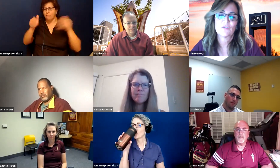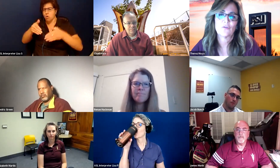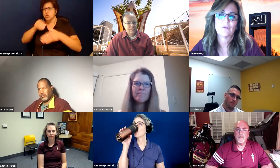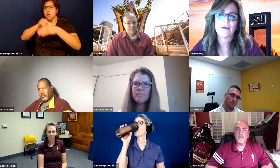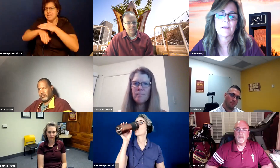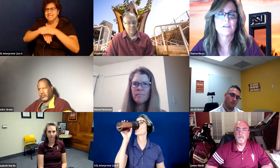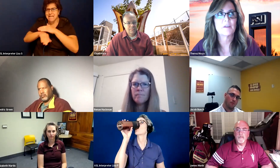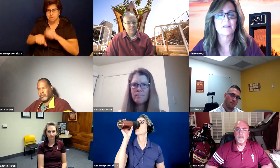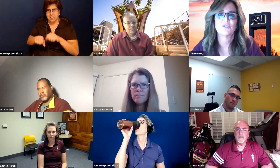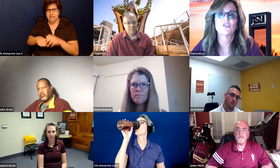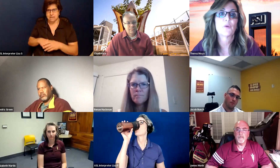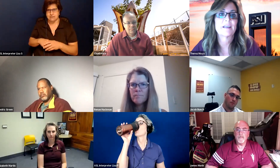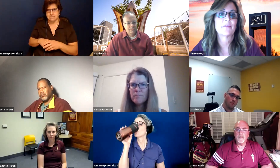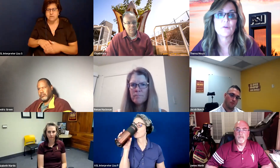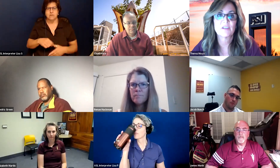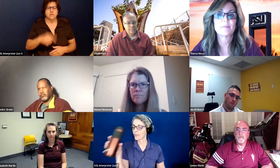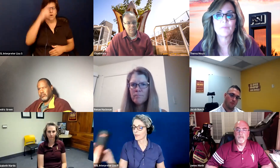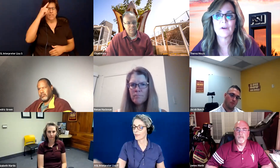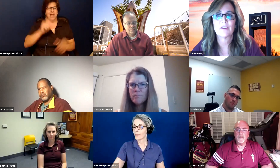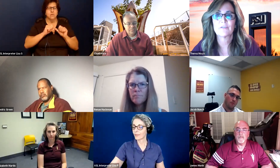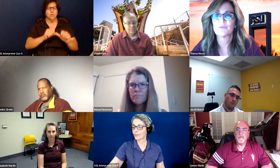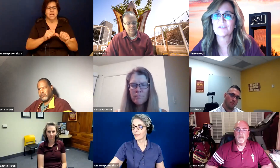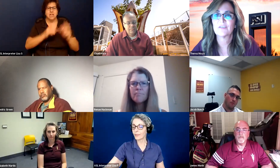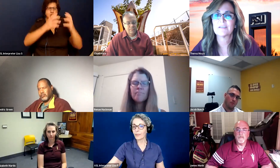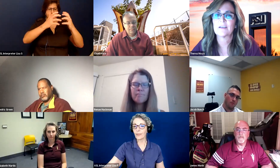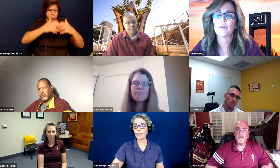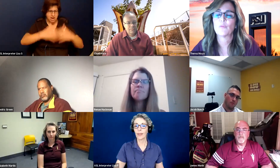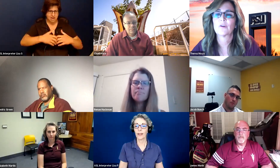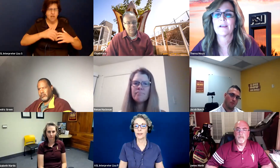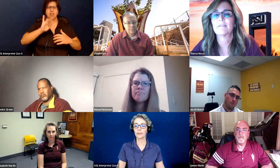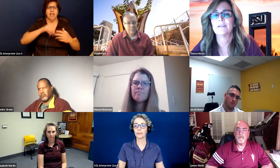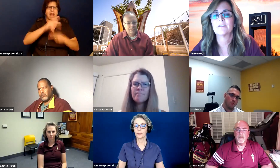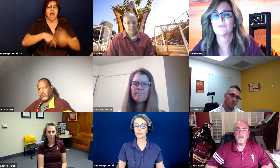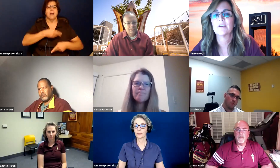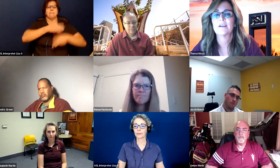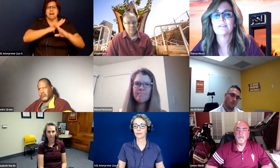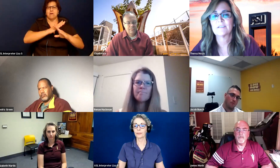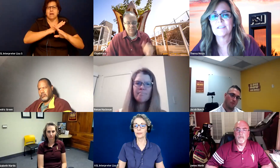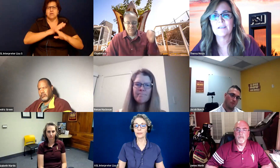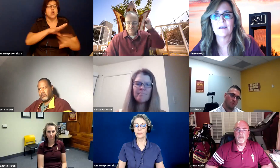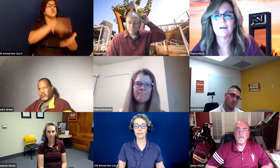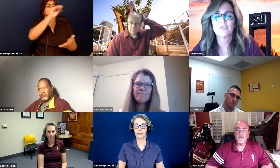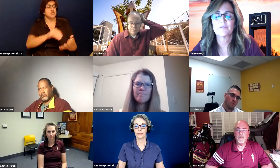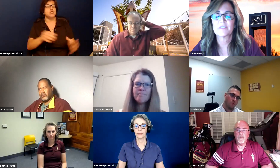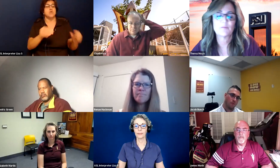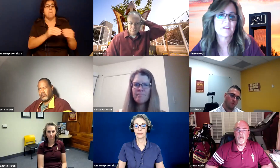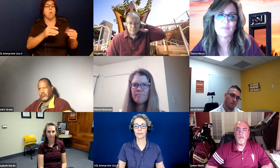So I think as we continue to break down those types of barriers for students, they'll be more likely to seek services with us,